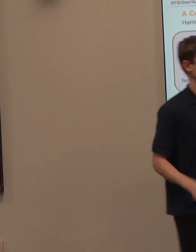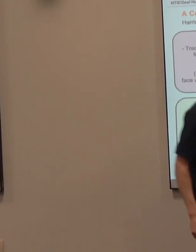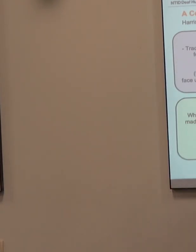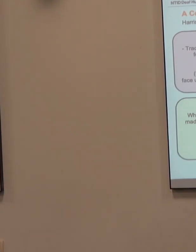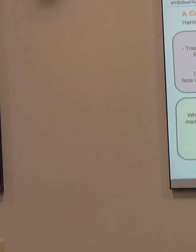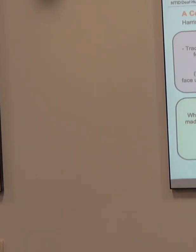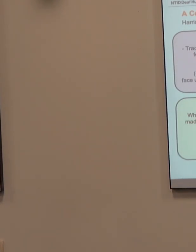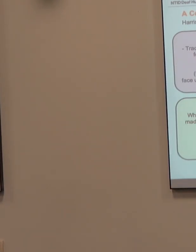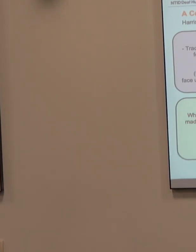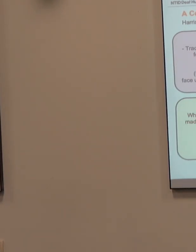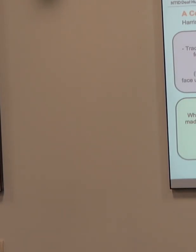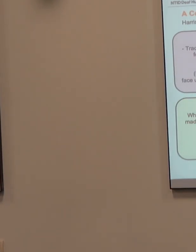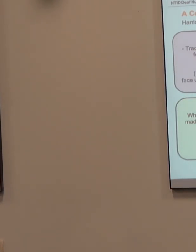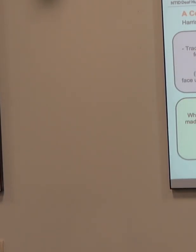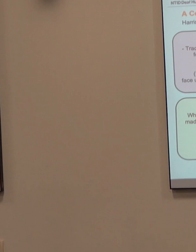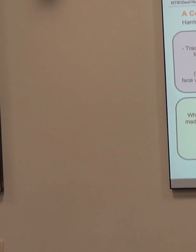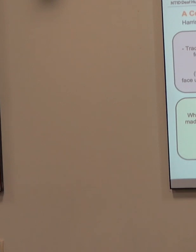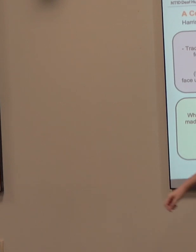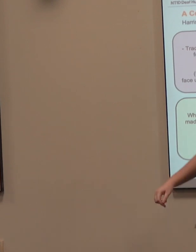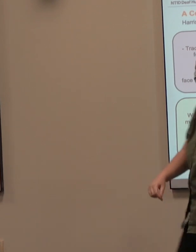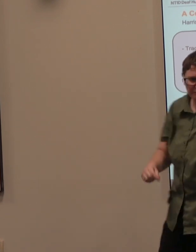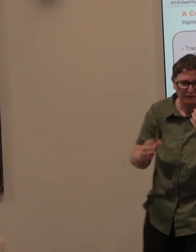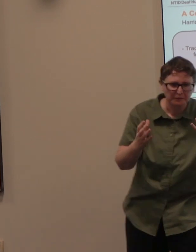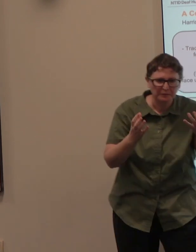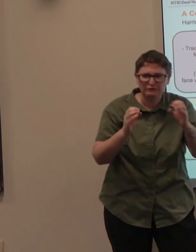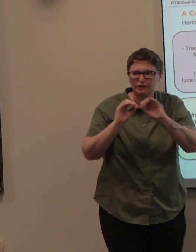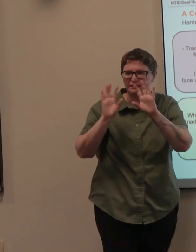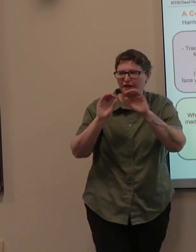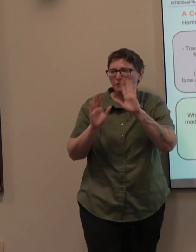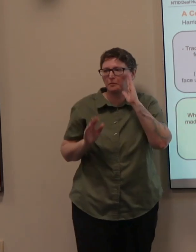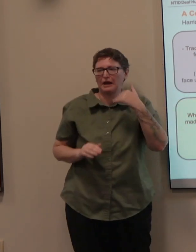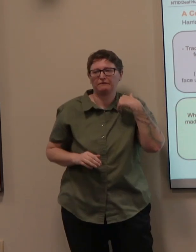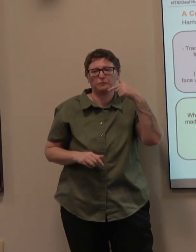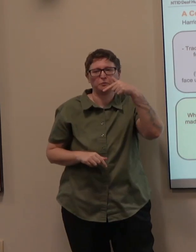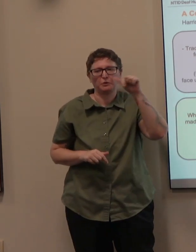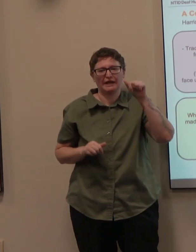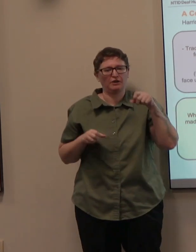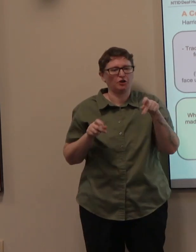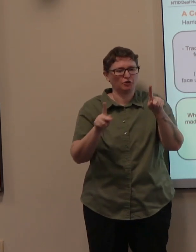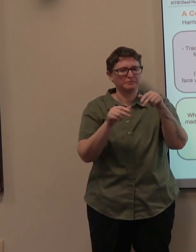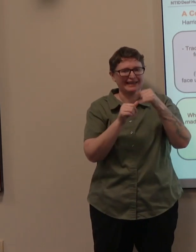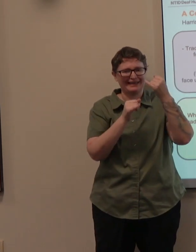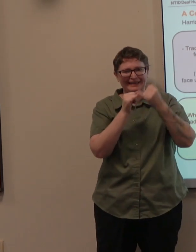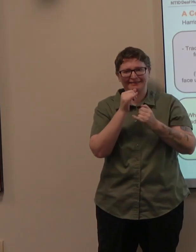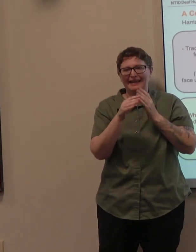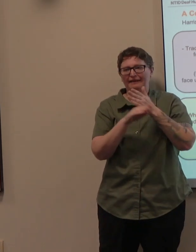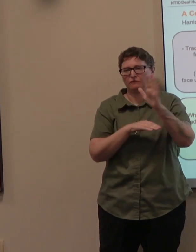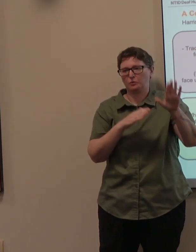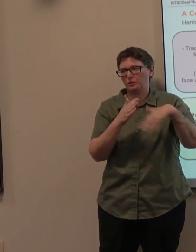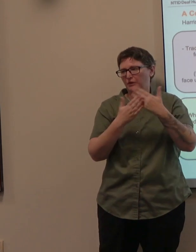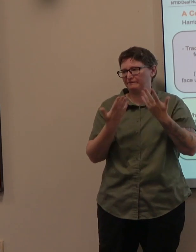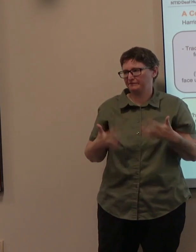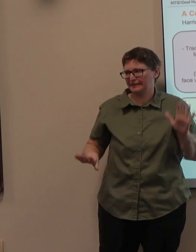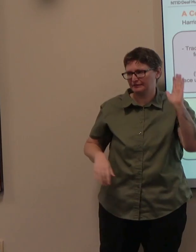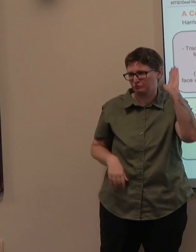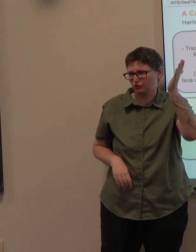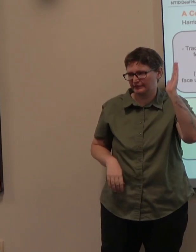I wanted to clarify that we will have a Q&A opportunity at the end once all of